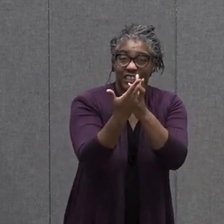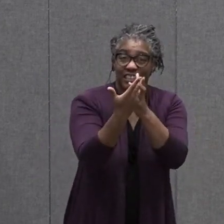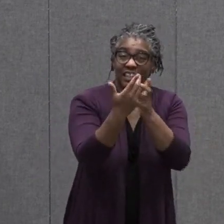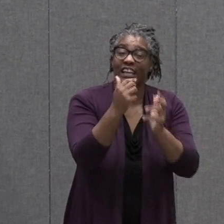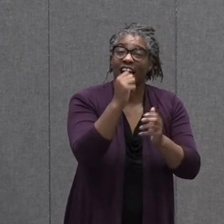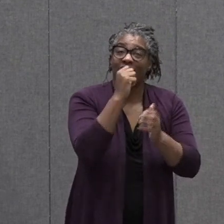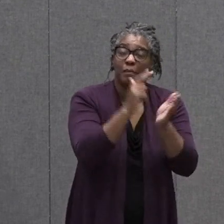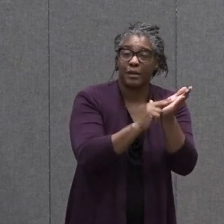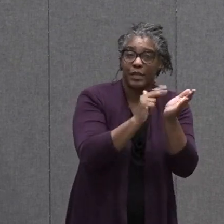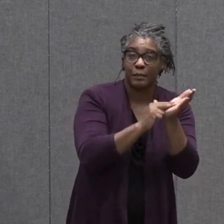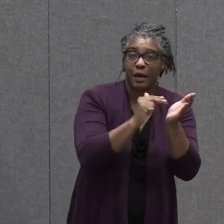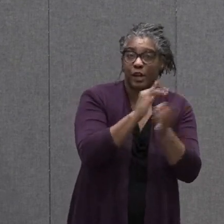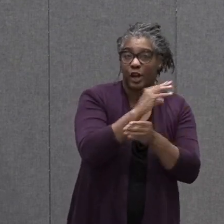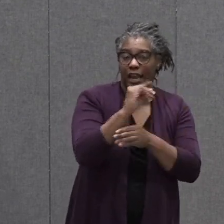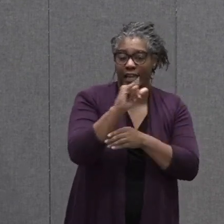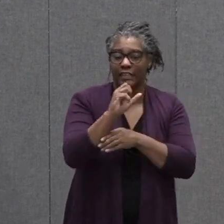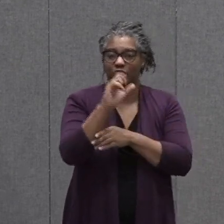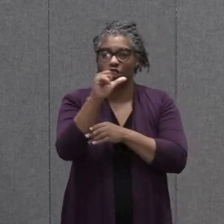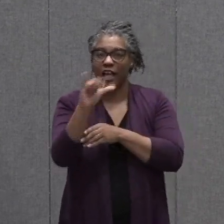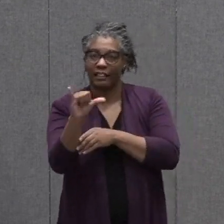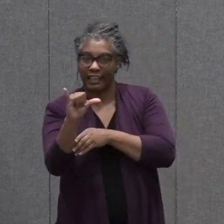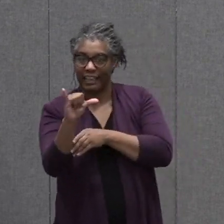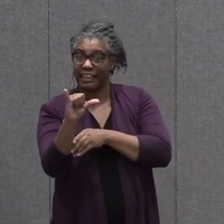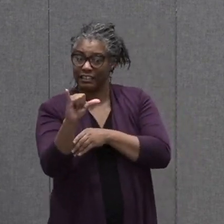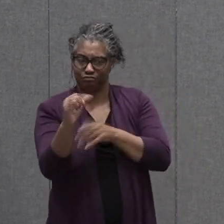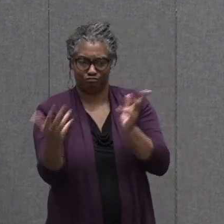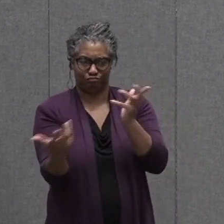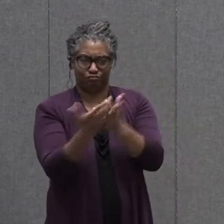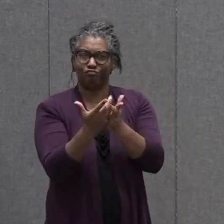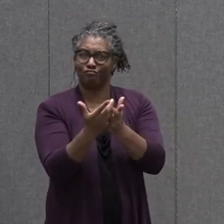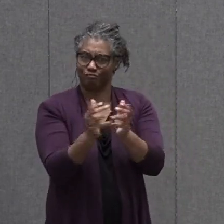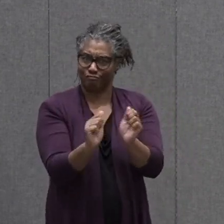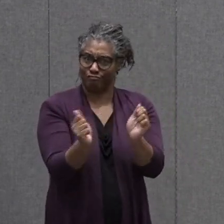Peanut butter and Jelly, they taught each other what they knew